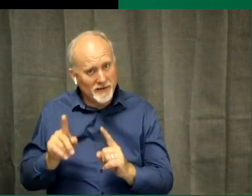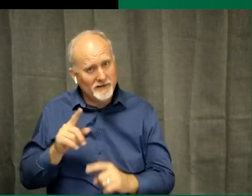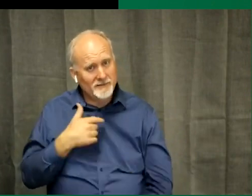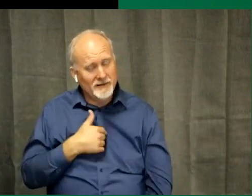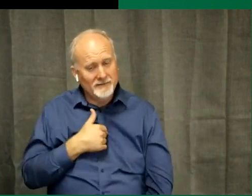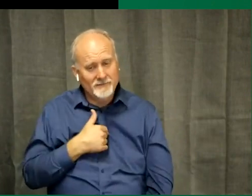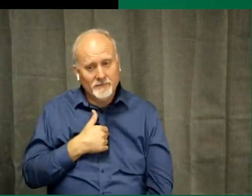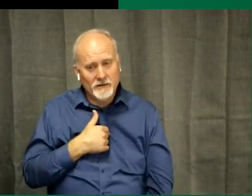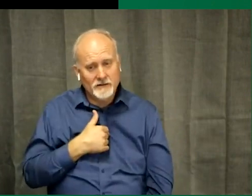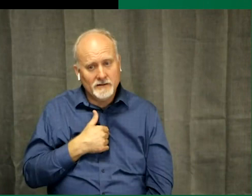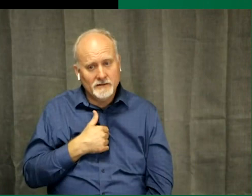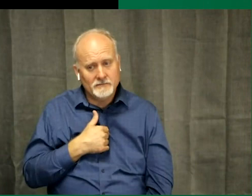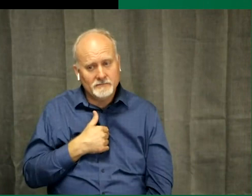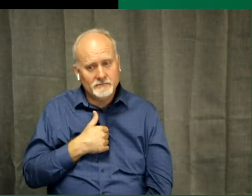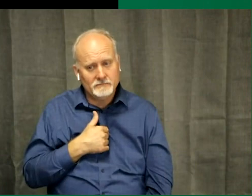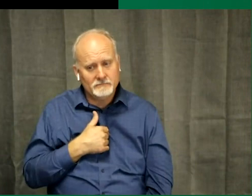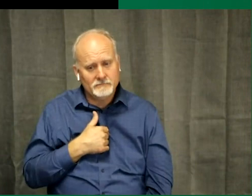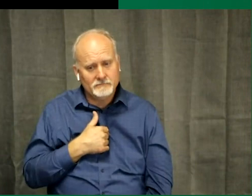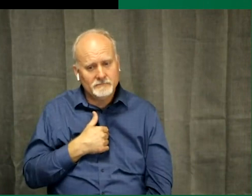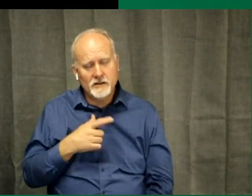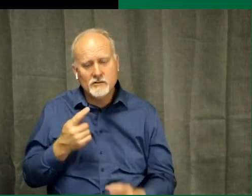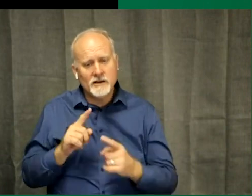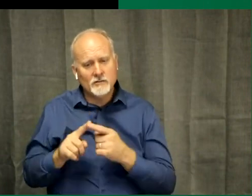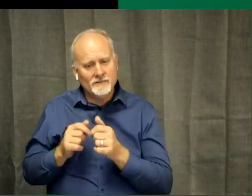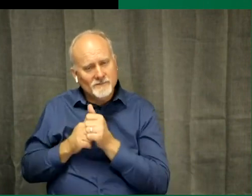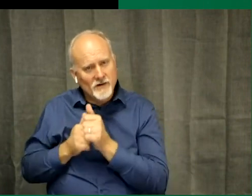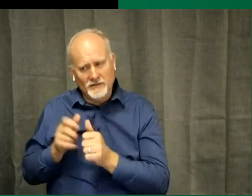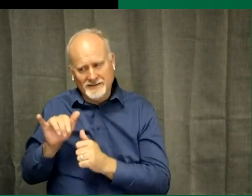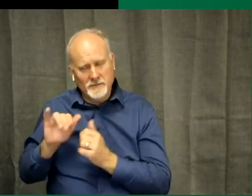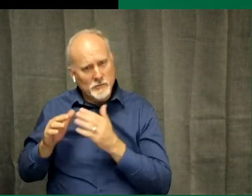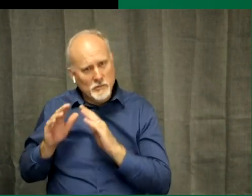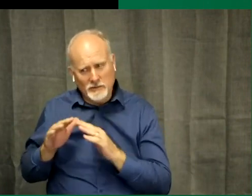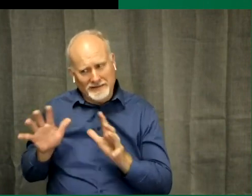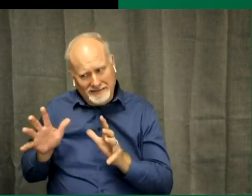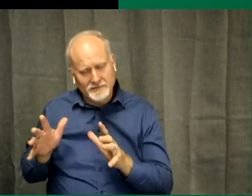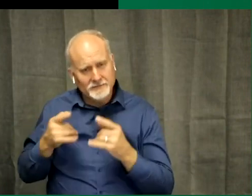in lock sync with the community around us and get people to start doing those simple things